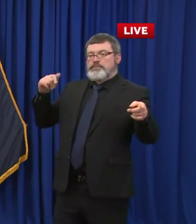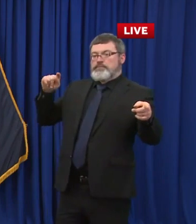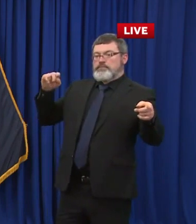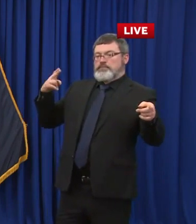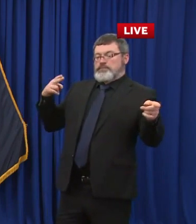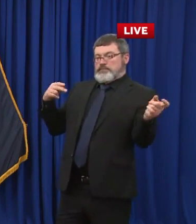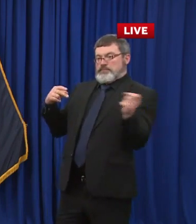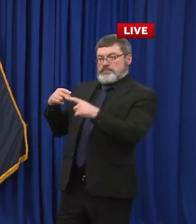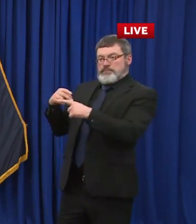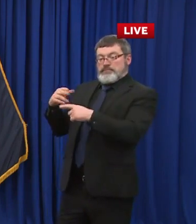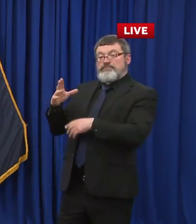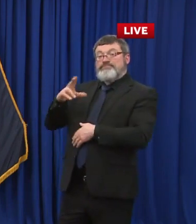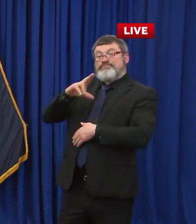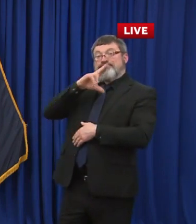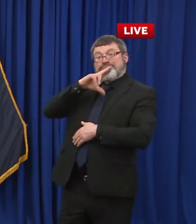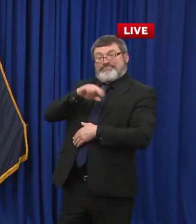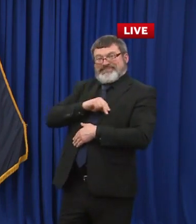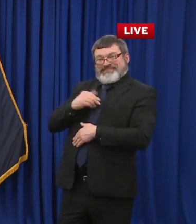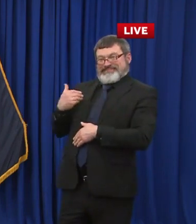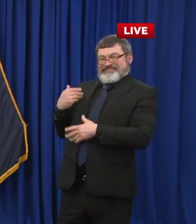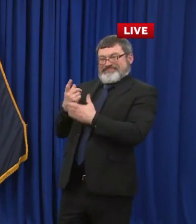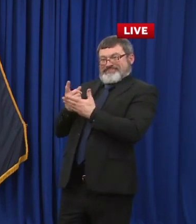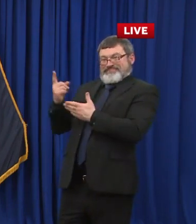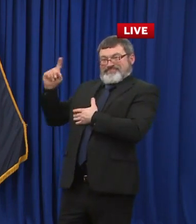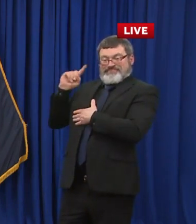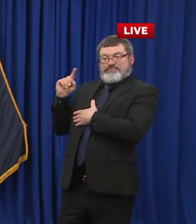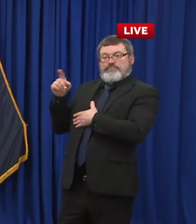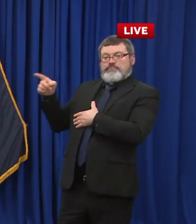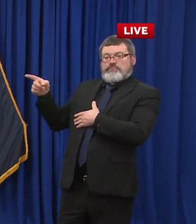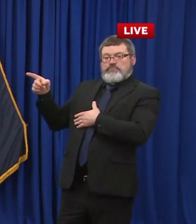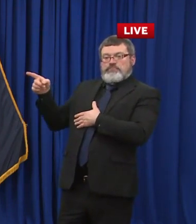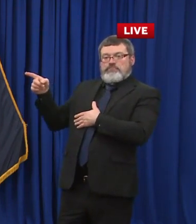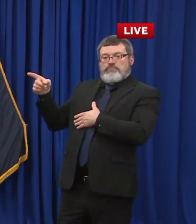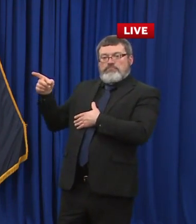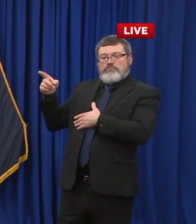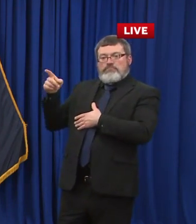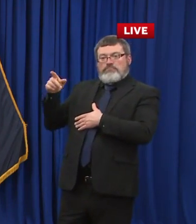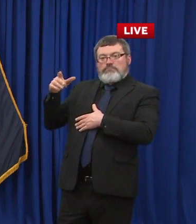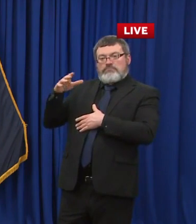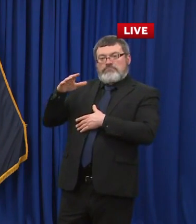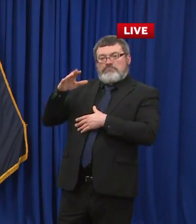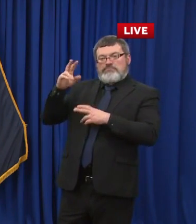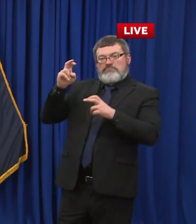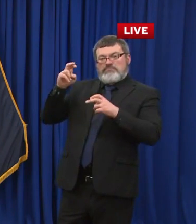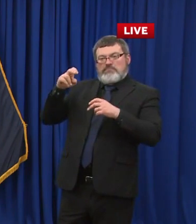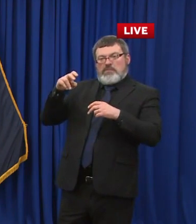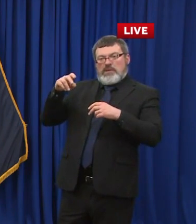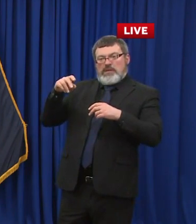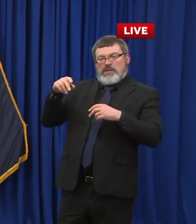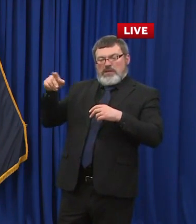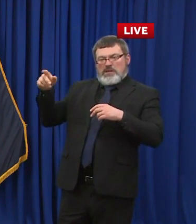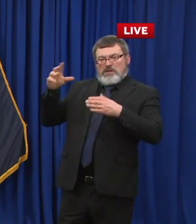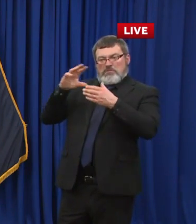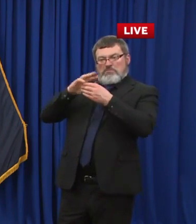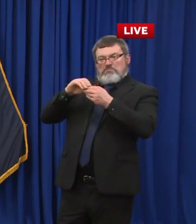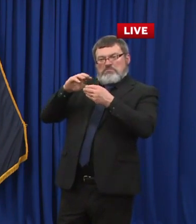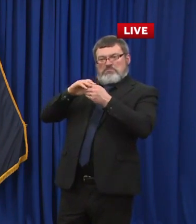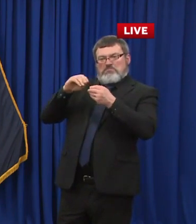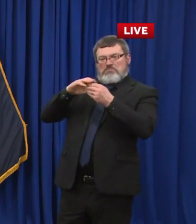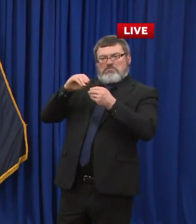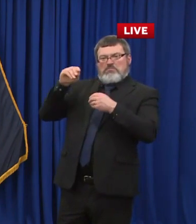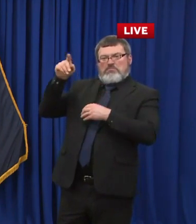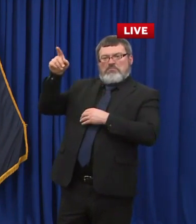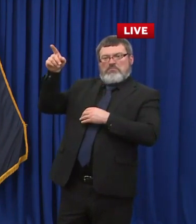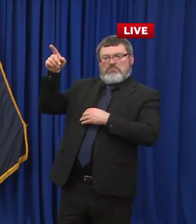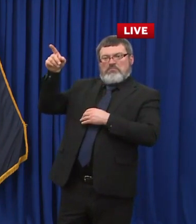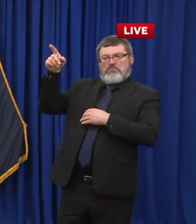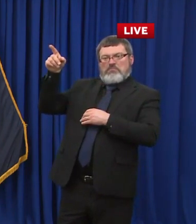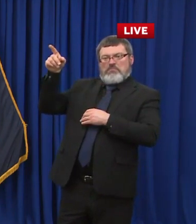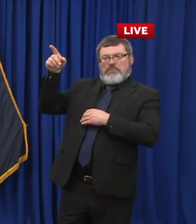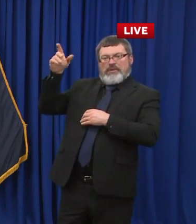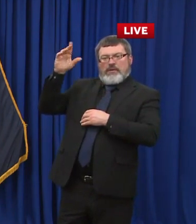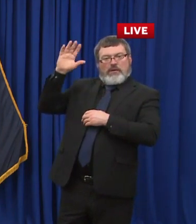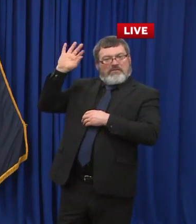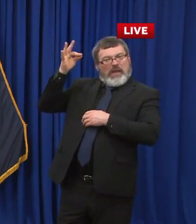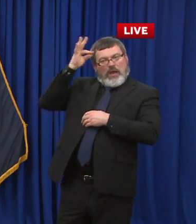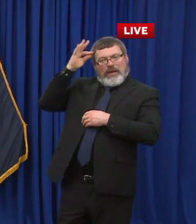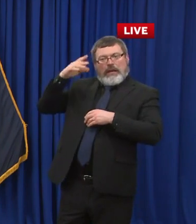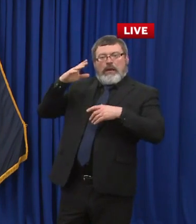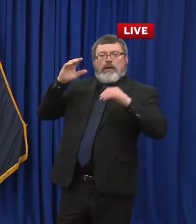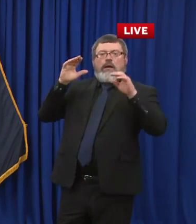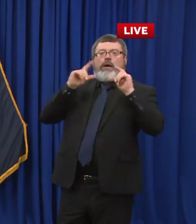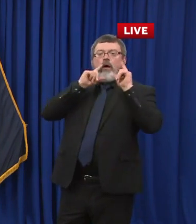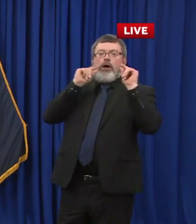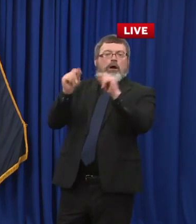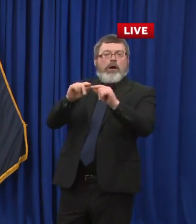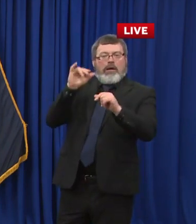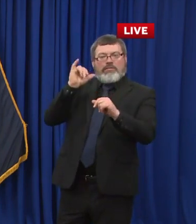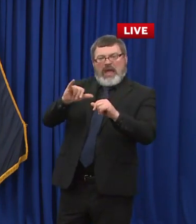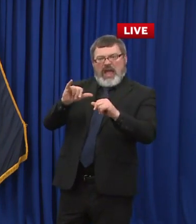WHEN WE WERE HERE BEFORE THANKSGIVING, YOU HAD SAID THAT YOU WERE NOT -- WOULD NOT BE INTERESTED IN LOCKING DOWN THE STATE FOR FOUR TO SIX WEEKS AS THE INCOMING BIDEN